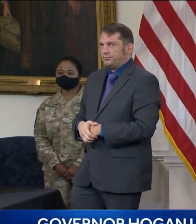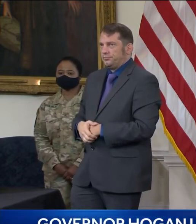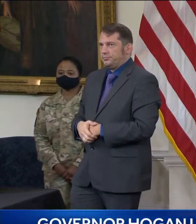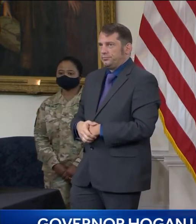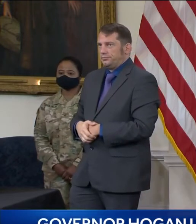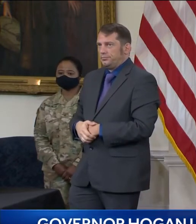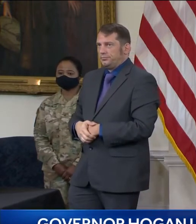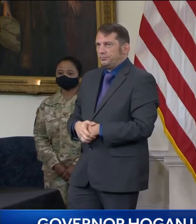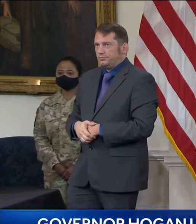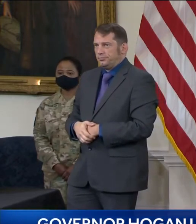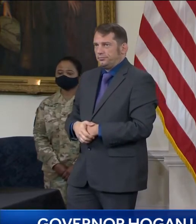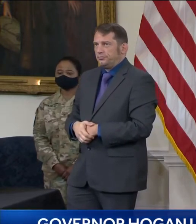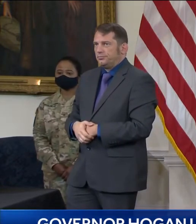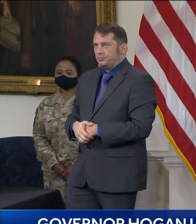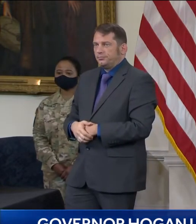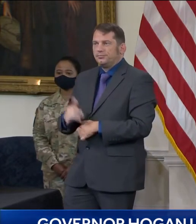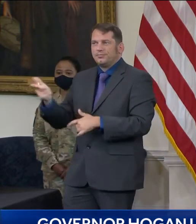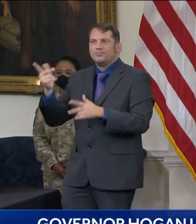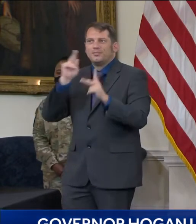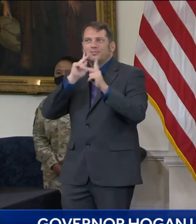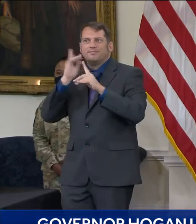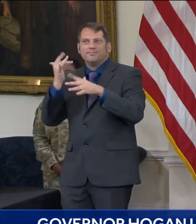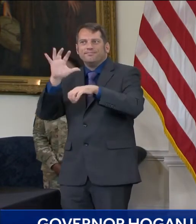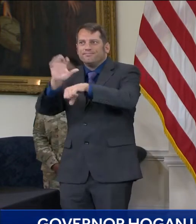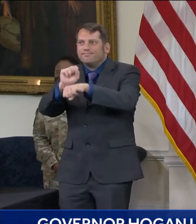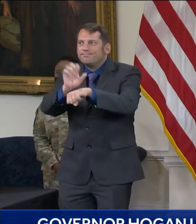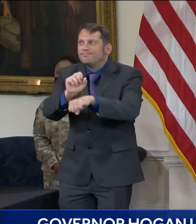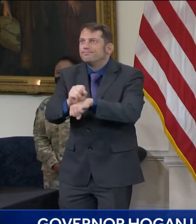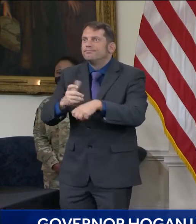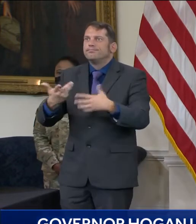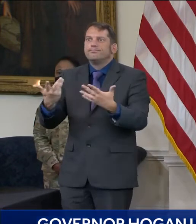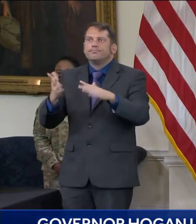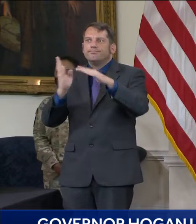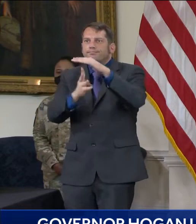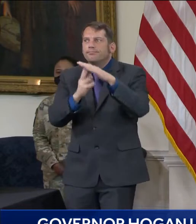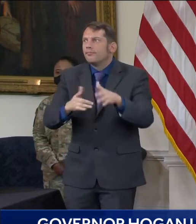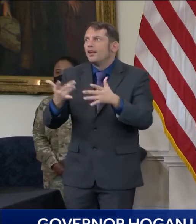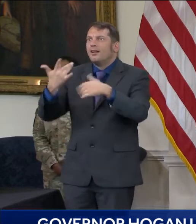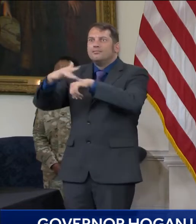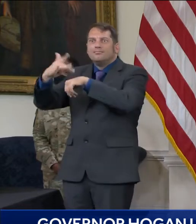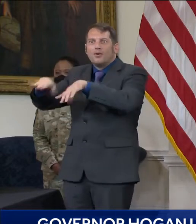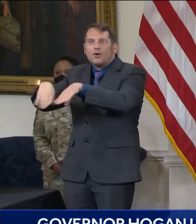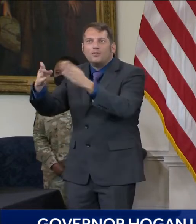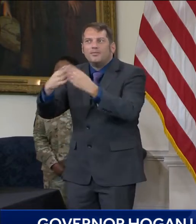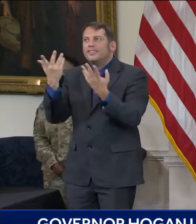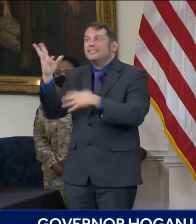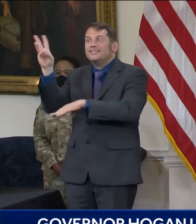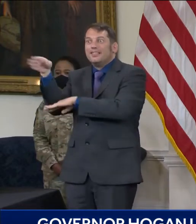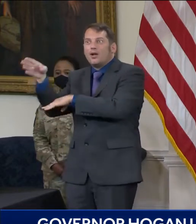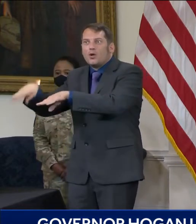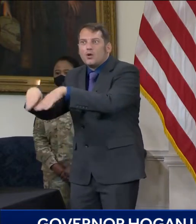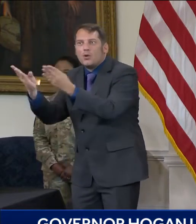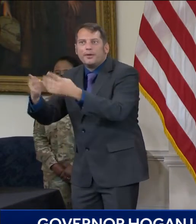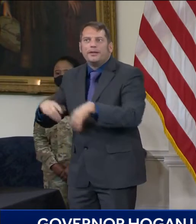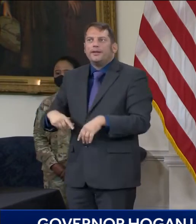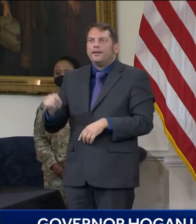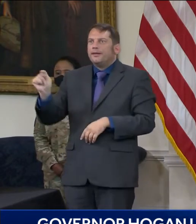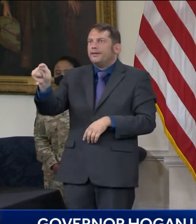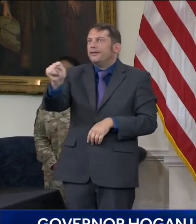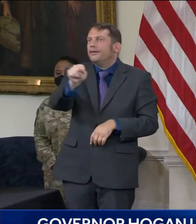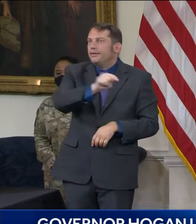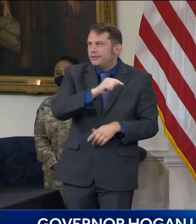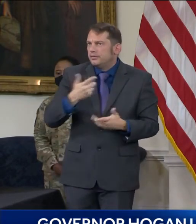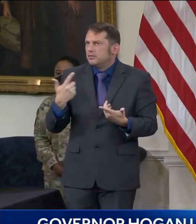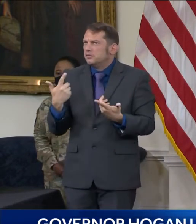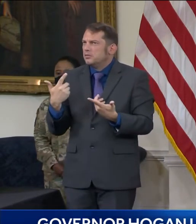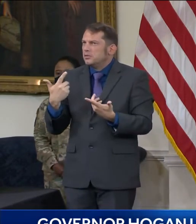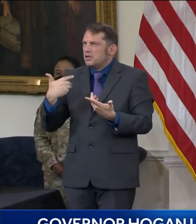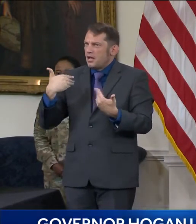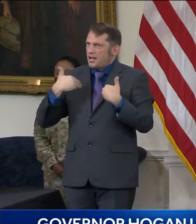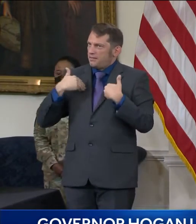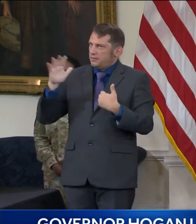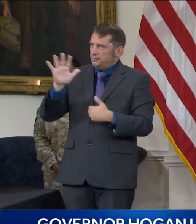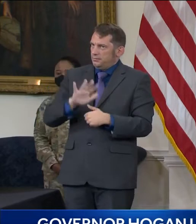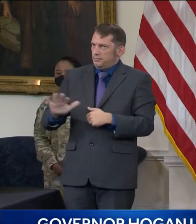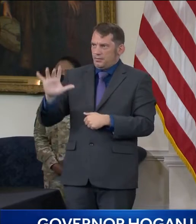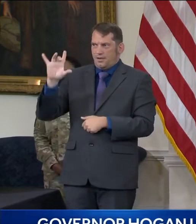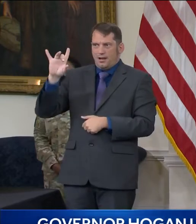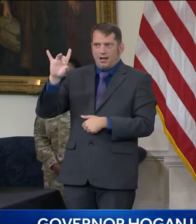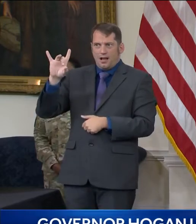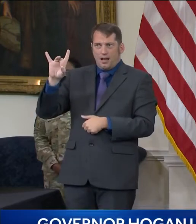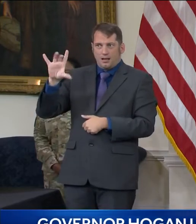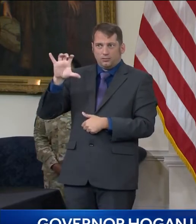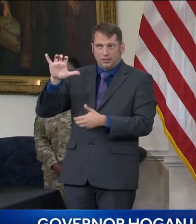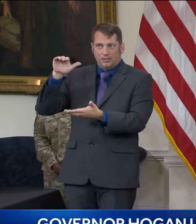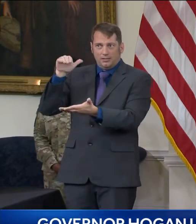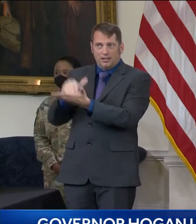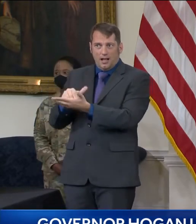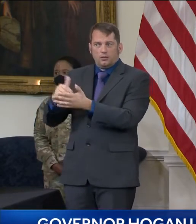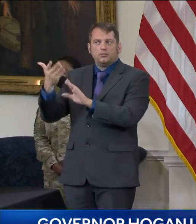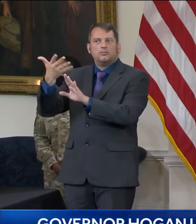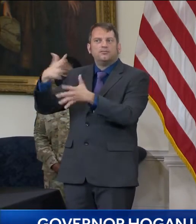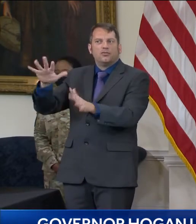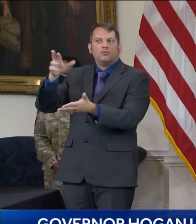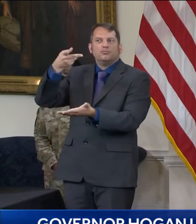[INDISCERNIBLE] >> IT HAS ALWAYS BEEN THE PLAN